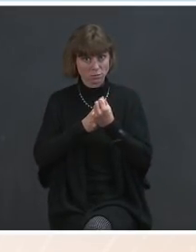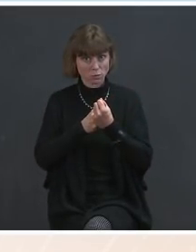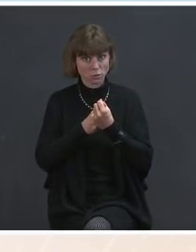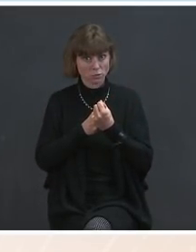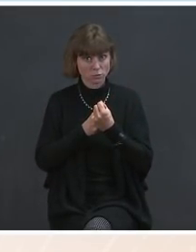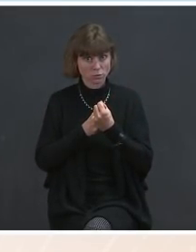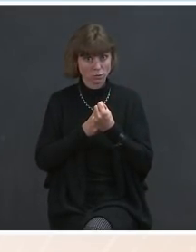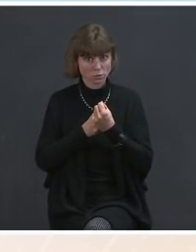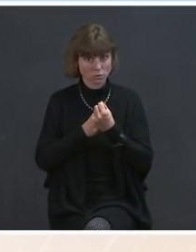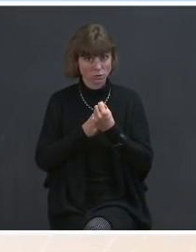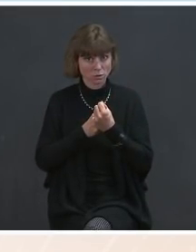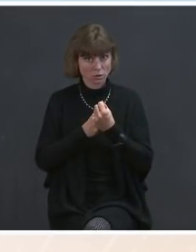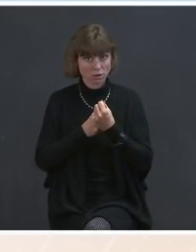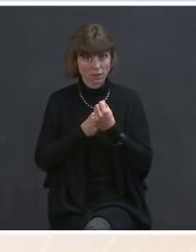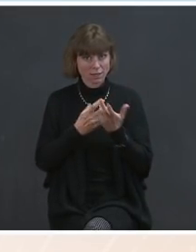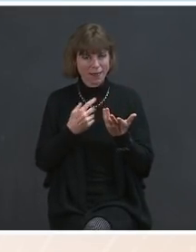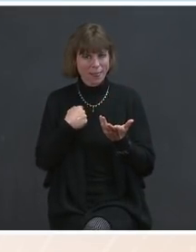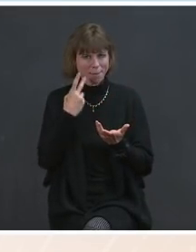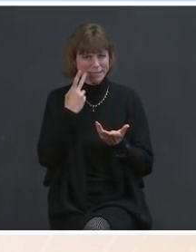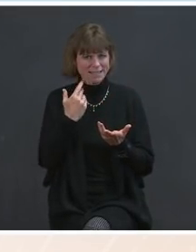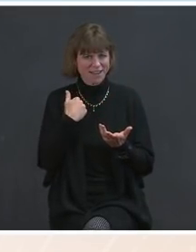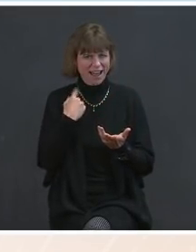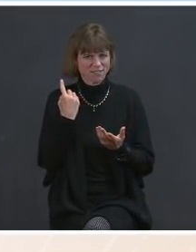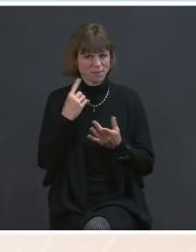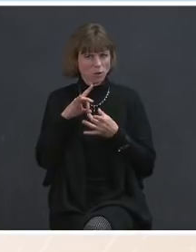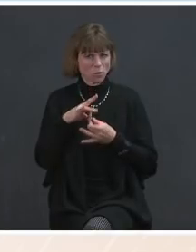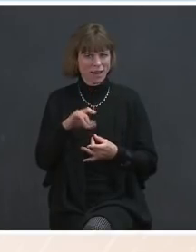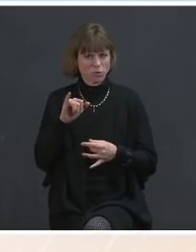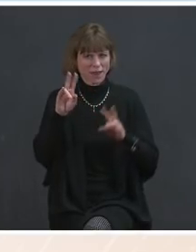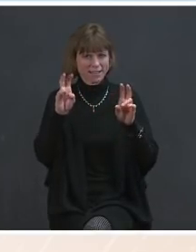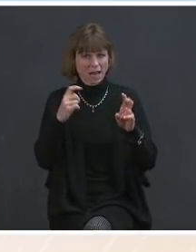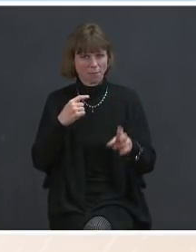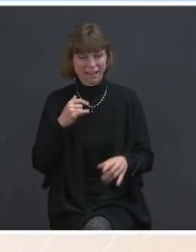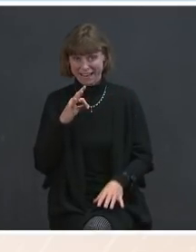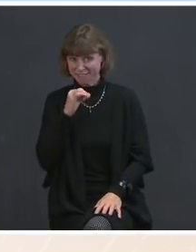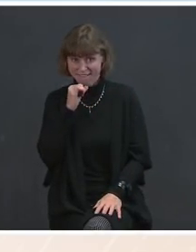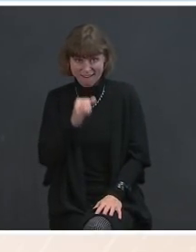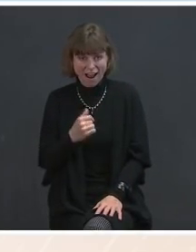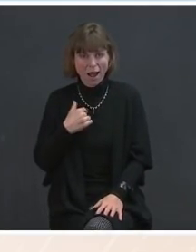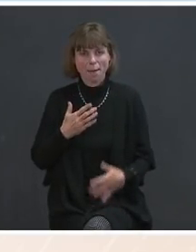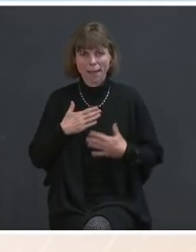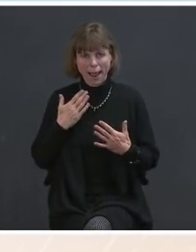Ms. Psaki: Yeah, let me see if I have something on this for you, and if not, I'm happy to get something for you after the briefing.